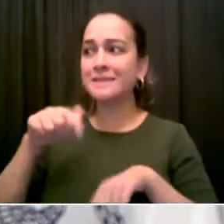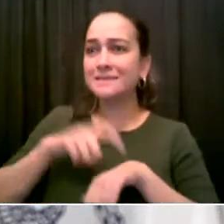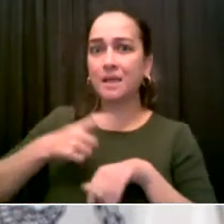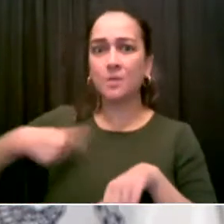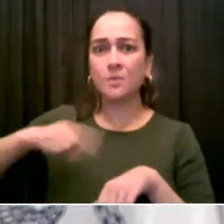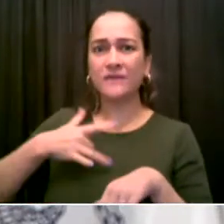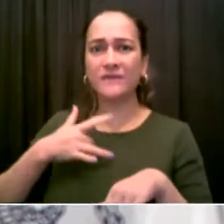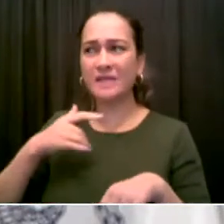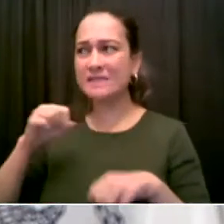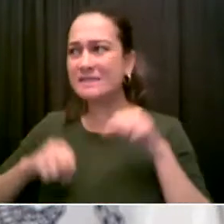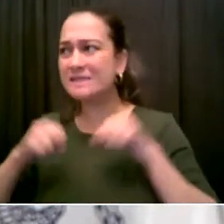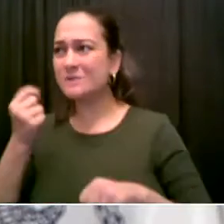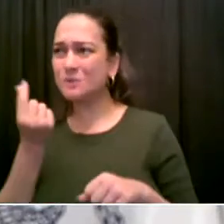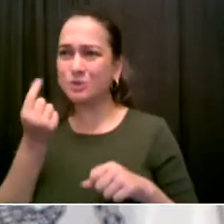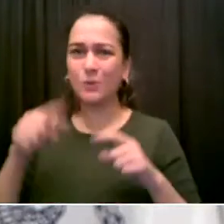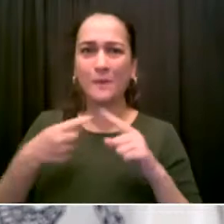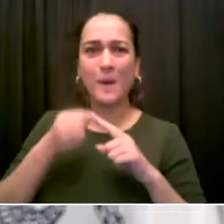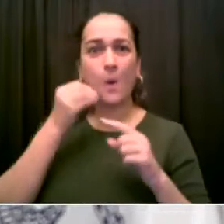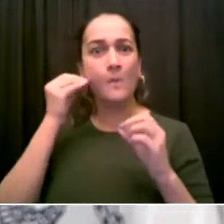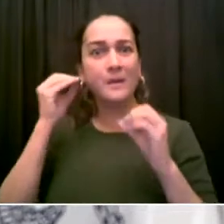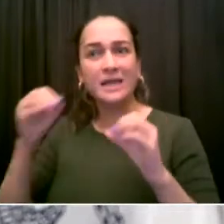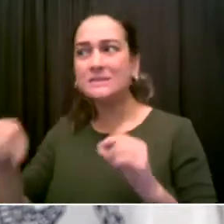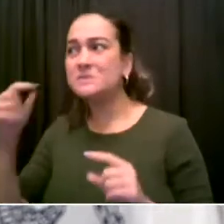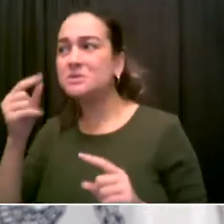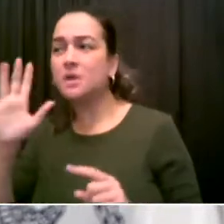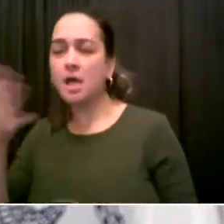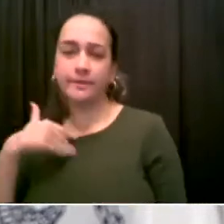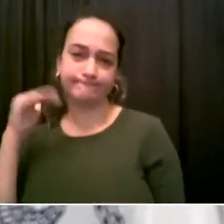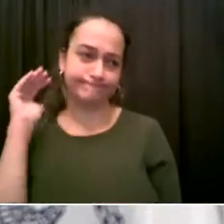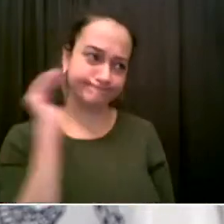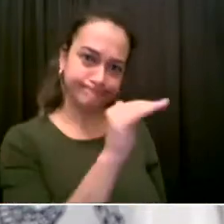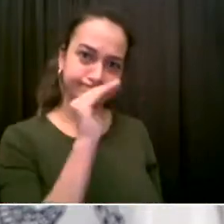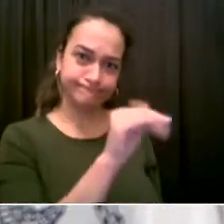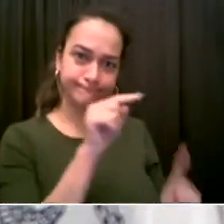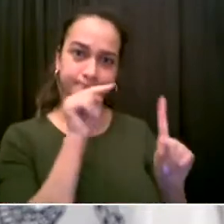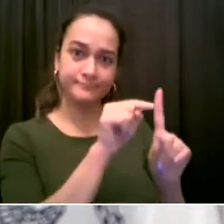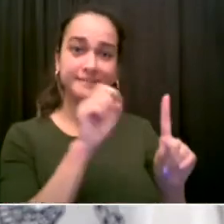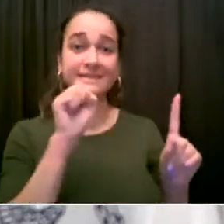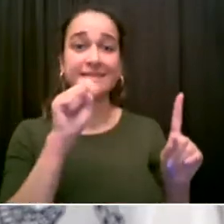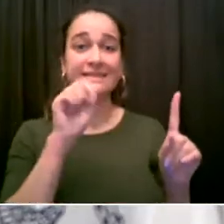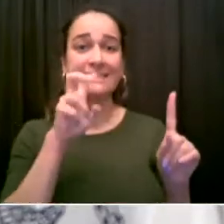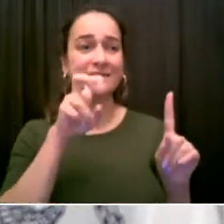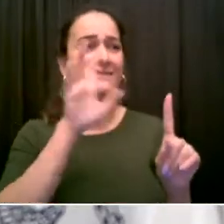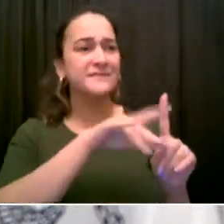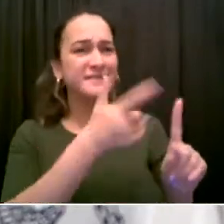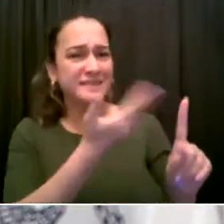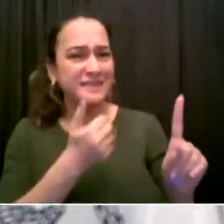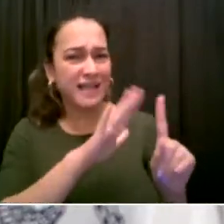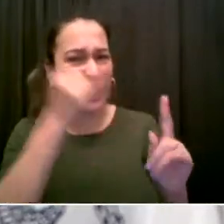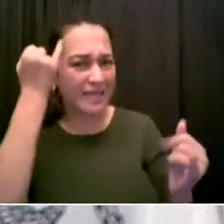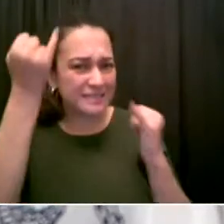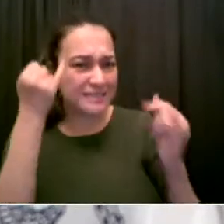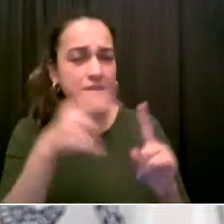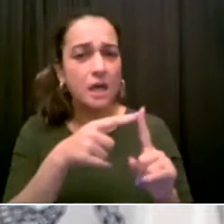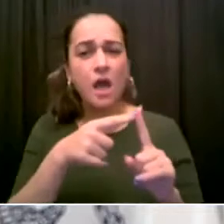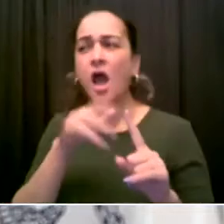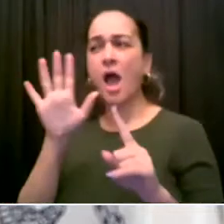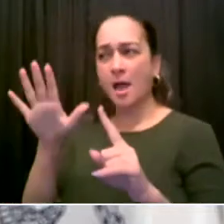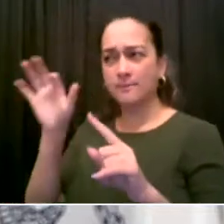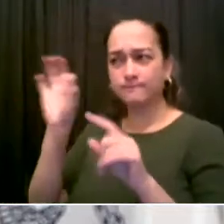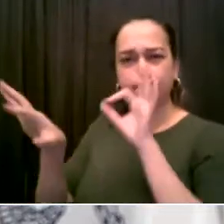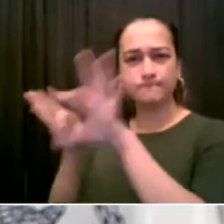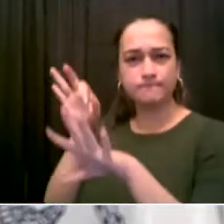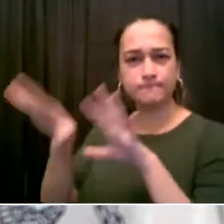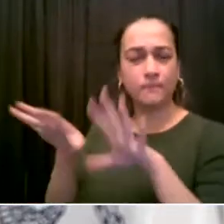HOMELESSNESS. HE